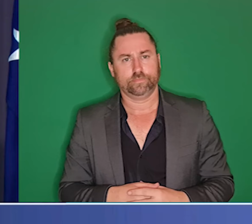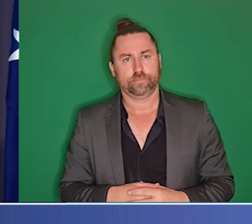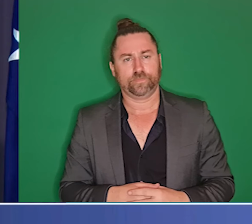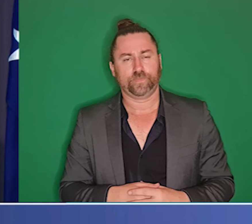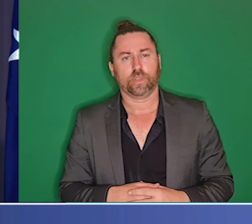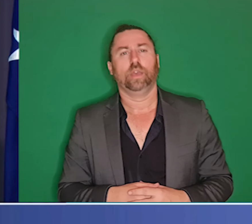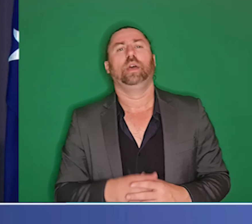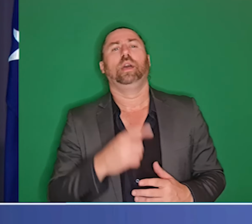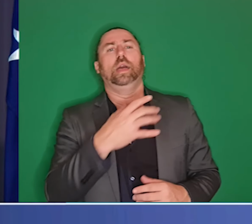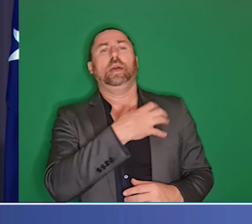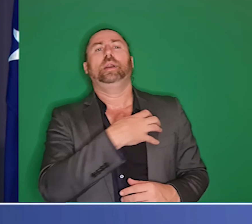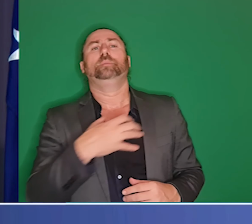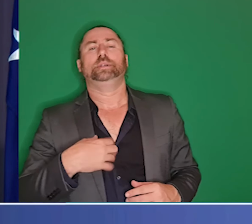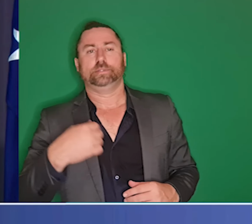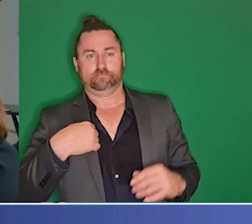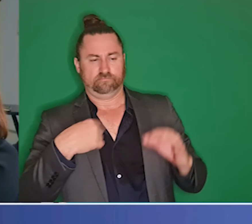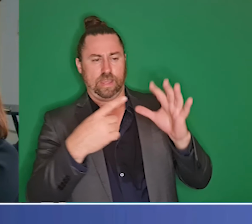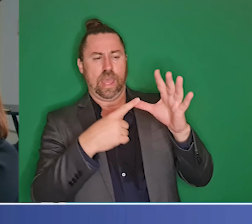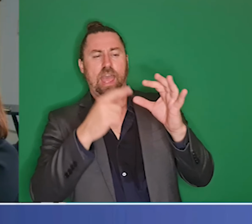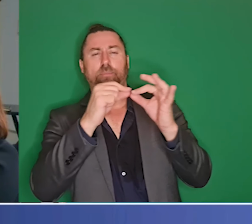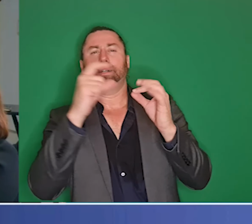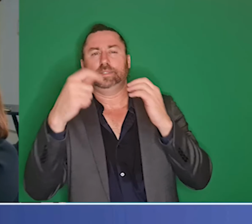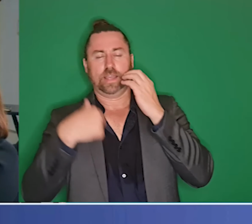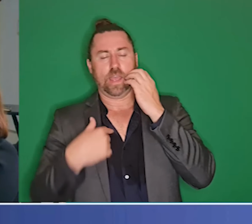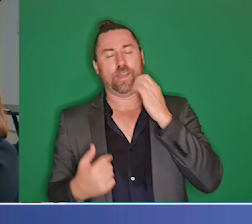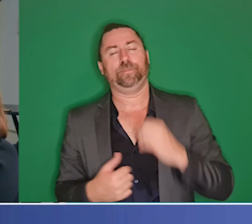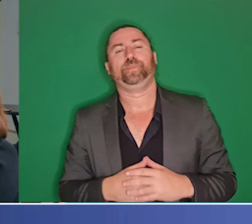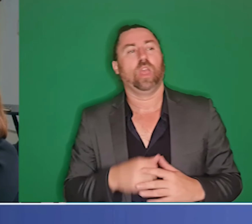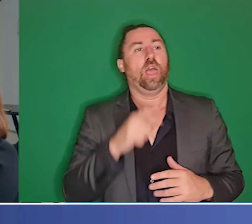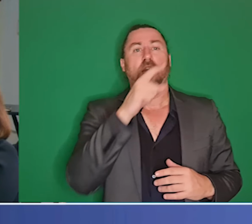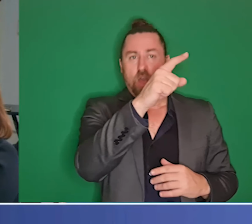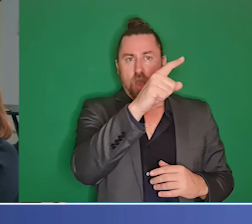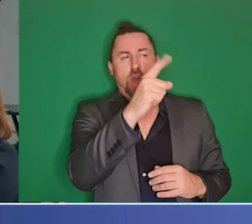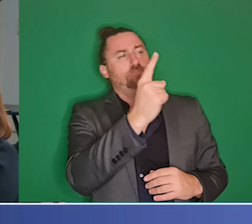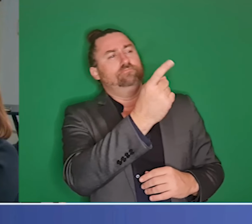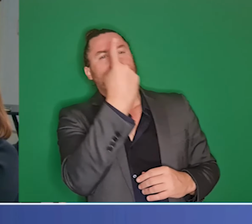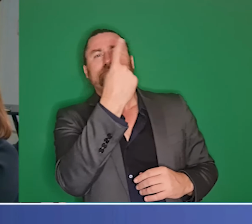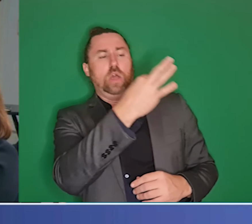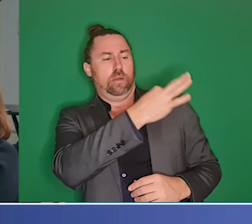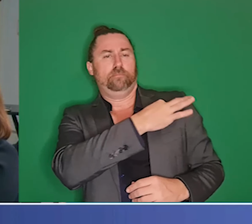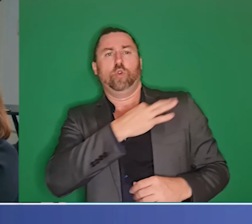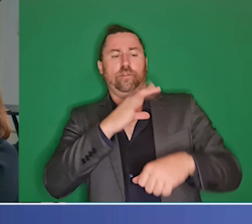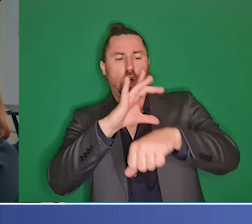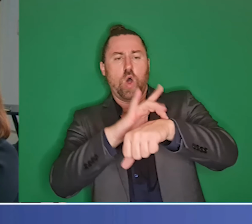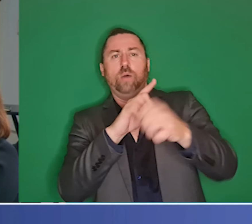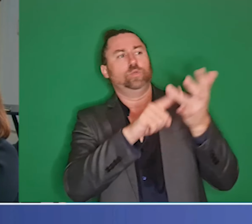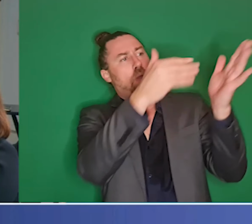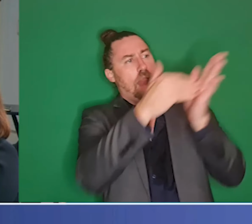Minister, Jane Norman from the ABC. You've obviously enacted the private hospitals agreement today to alleviate pressure on the workforce.